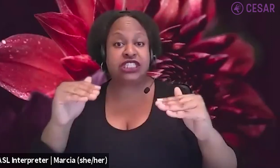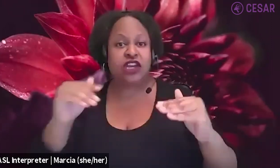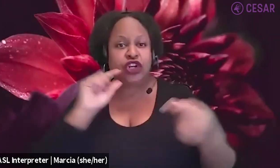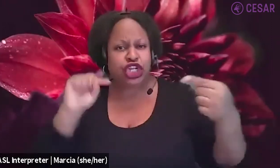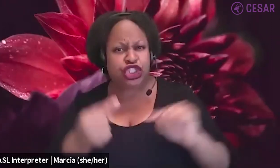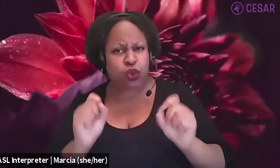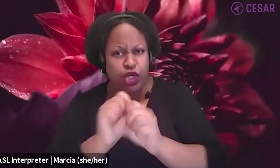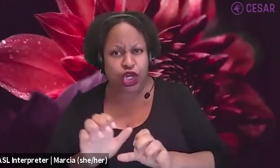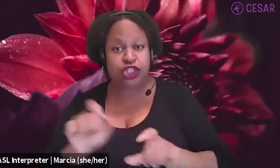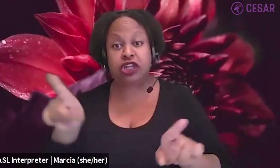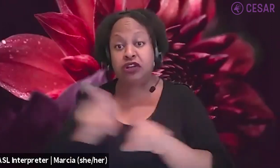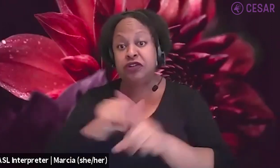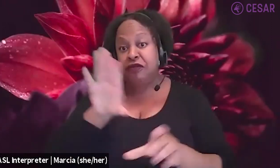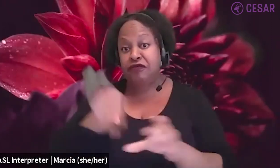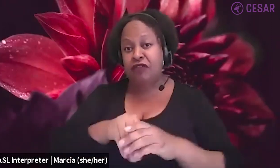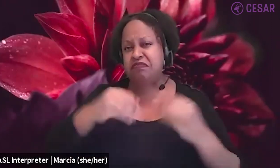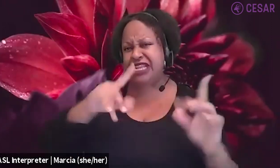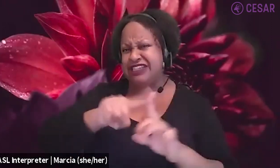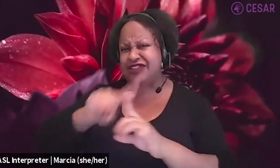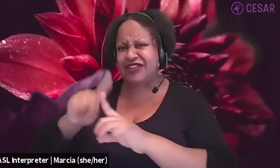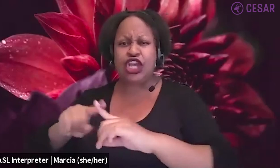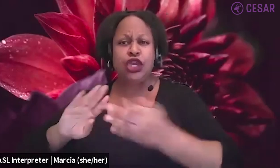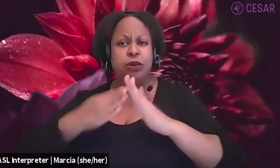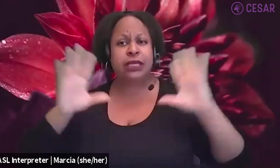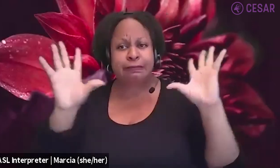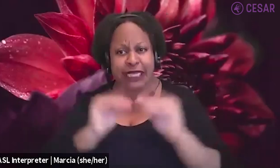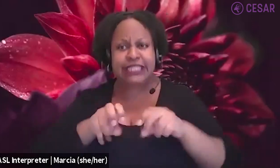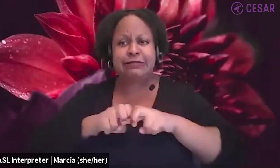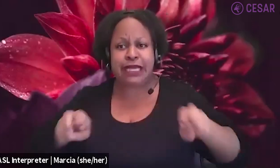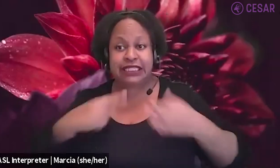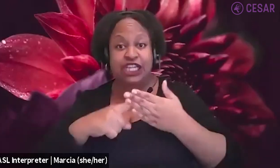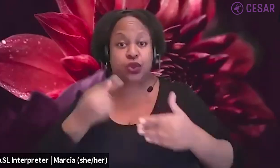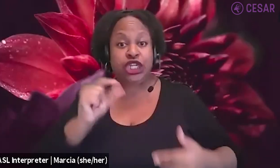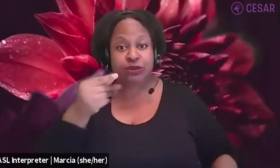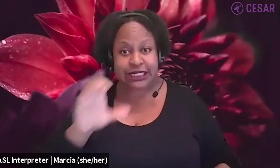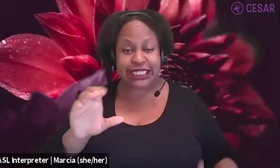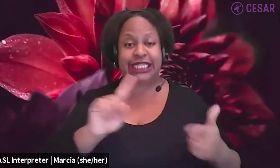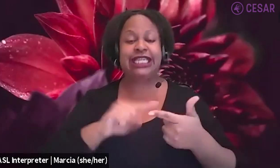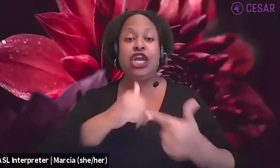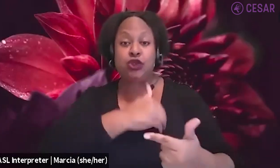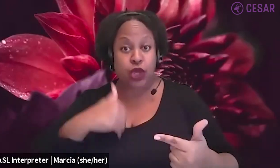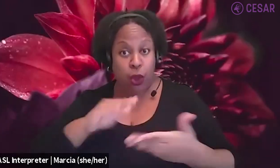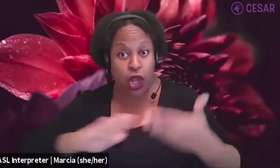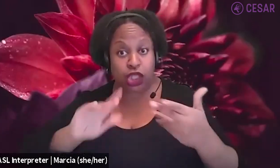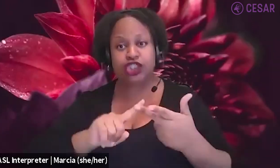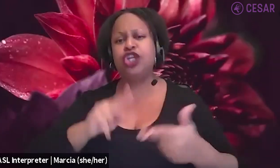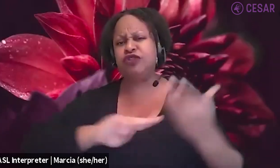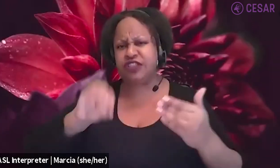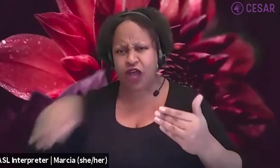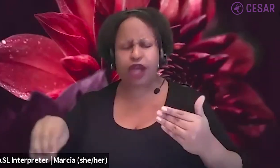at George Brown College, Toronto college and the University of Ottawa among others about the